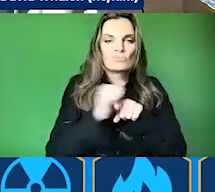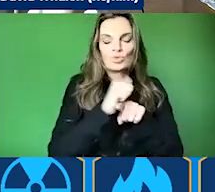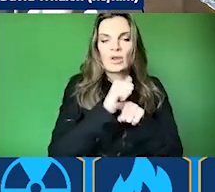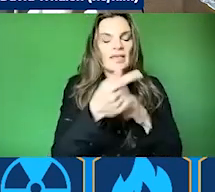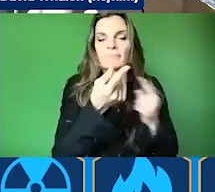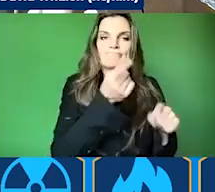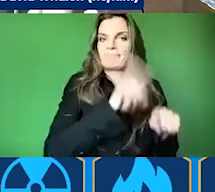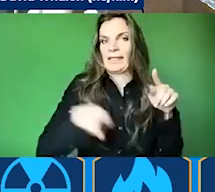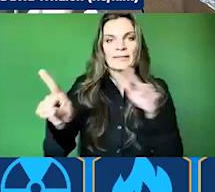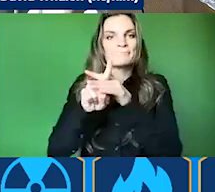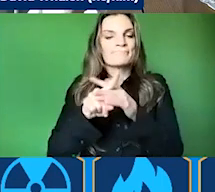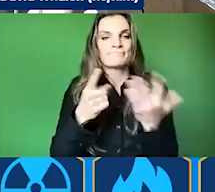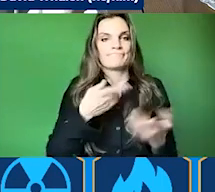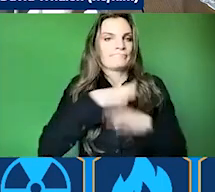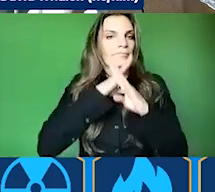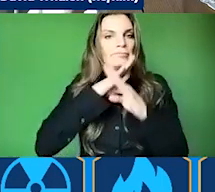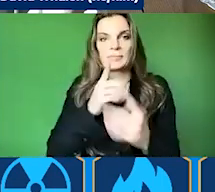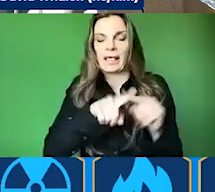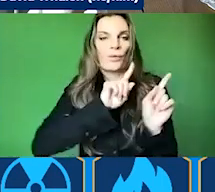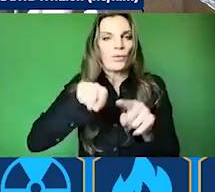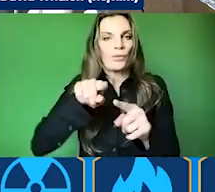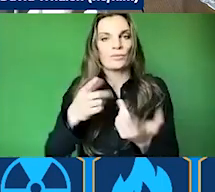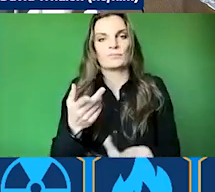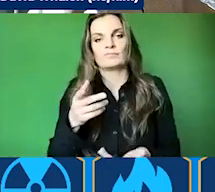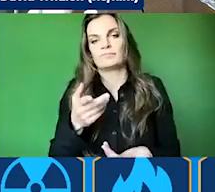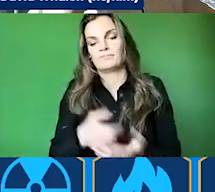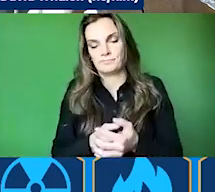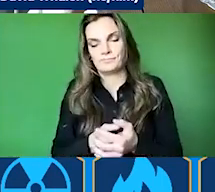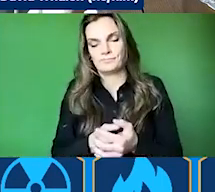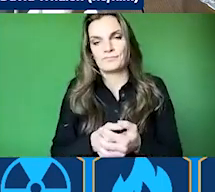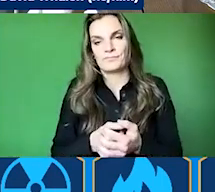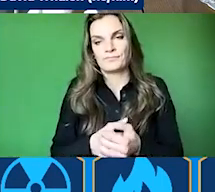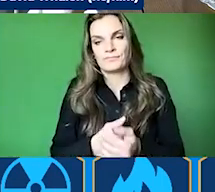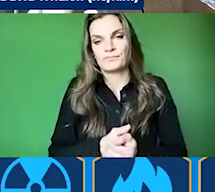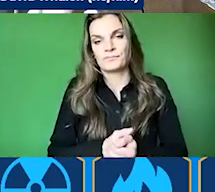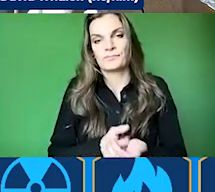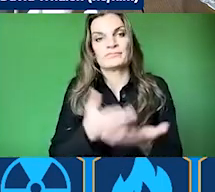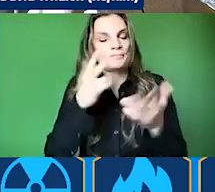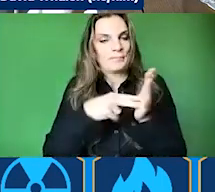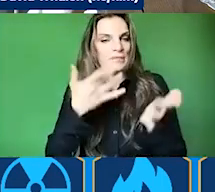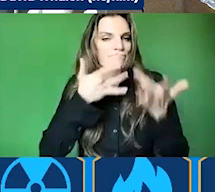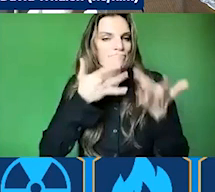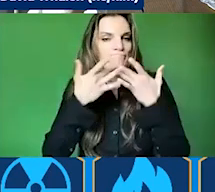don't have people to staff them. And then you have critical supplies missing. And so we